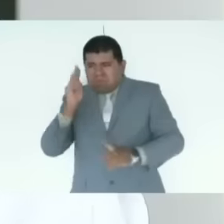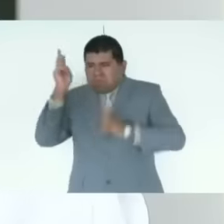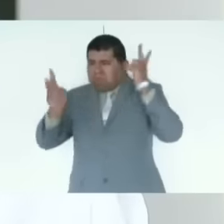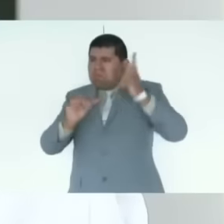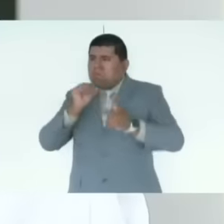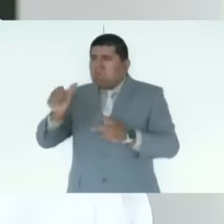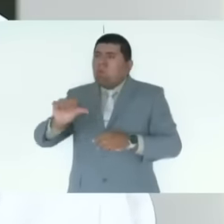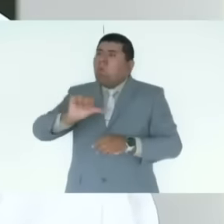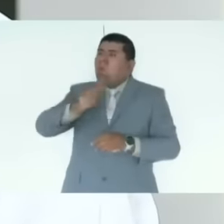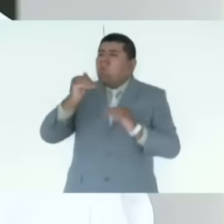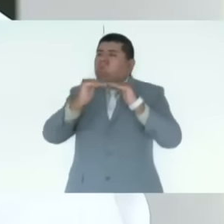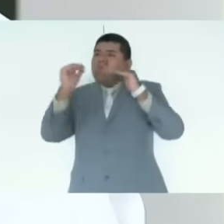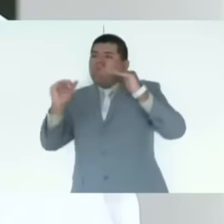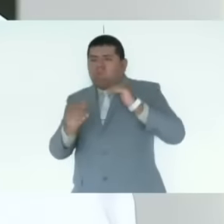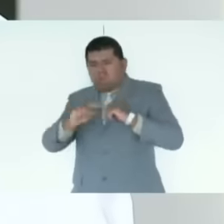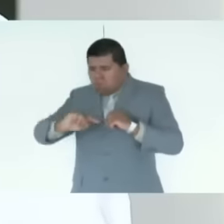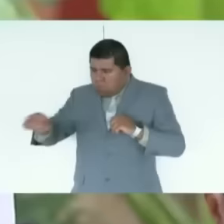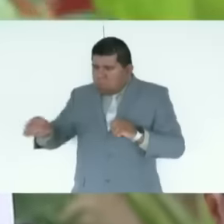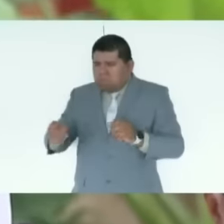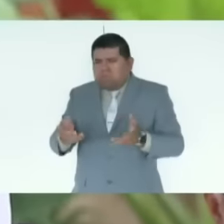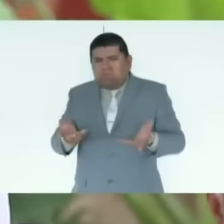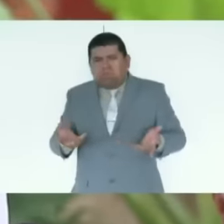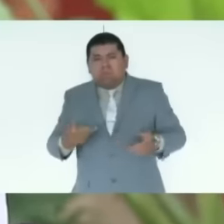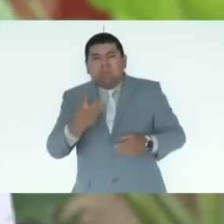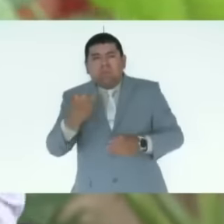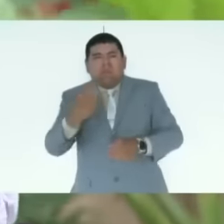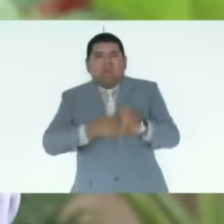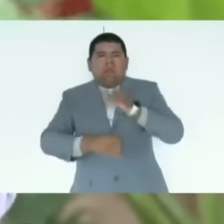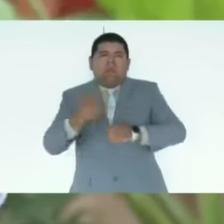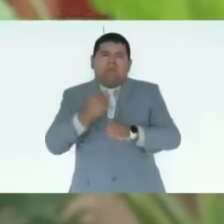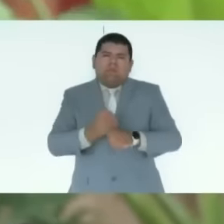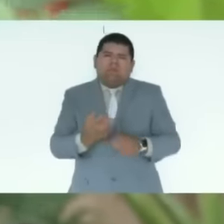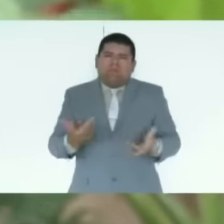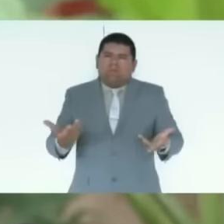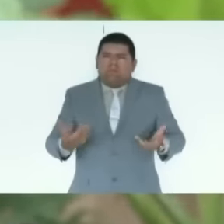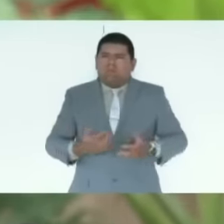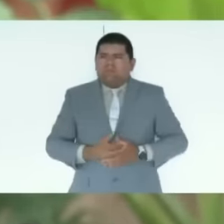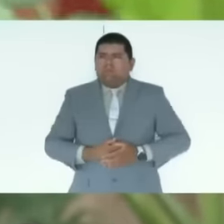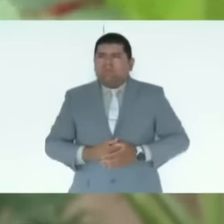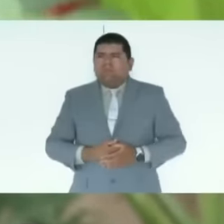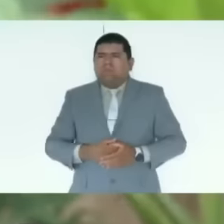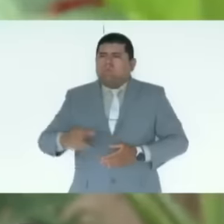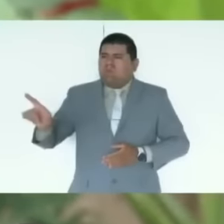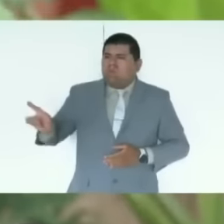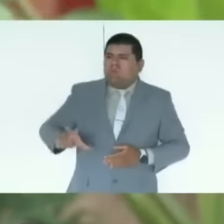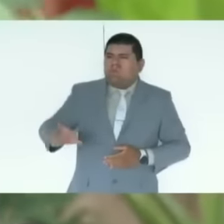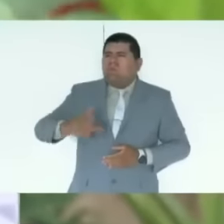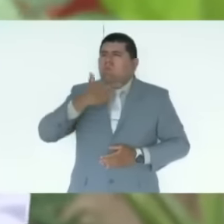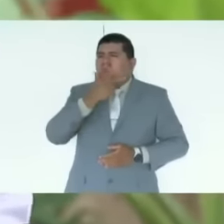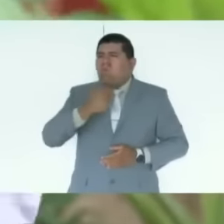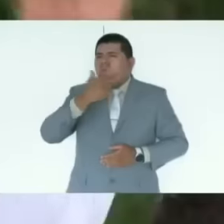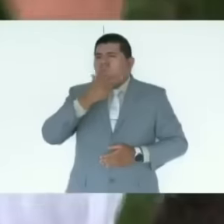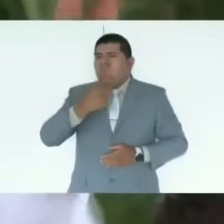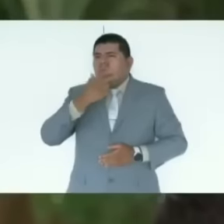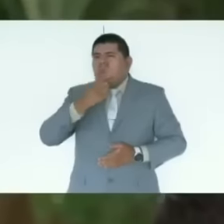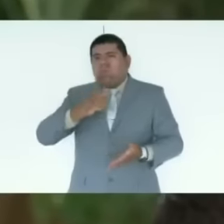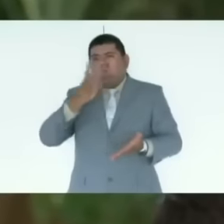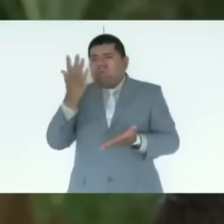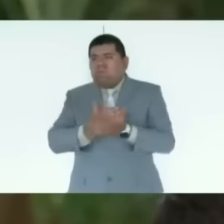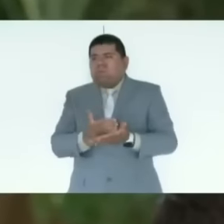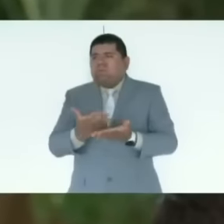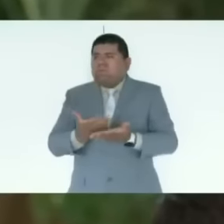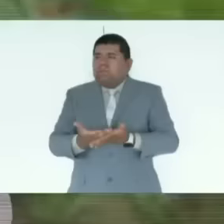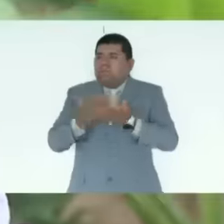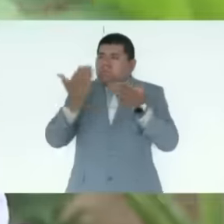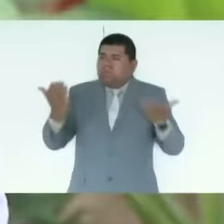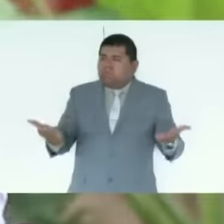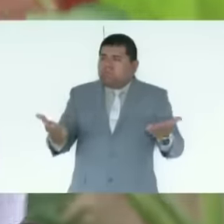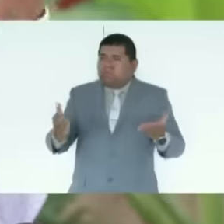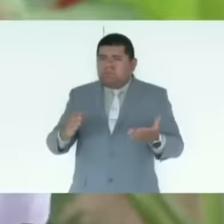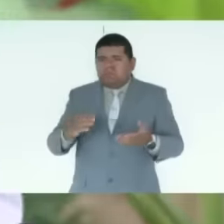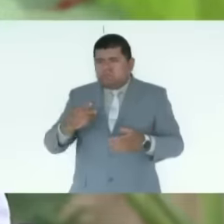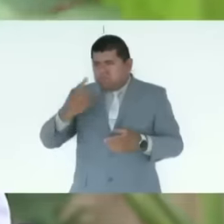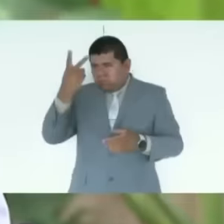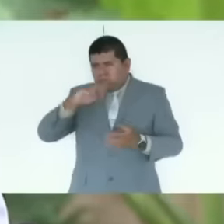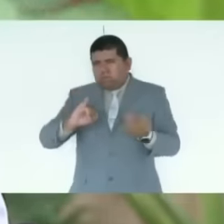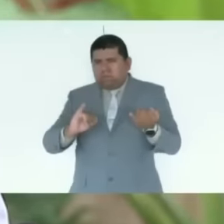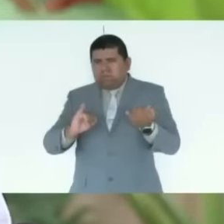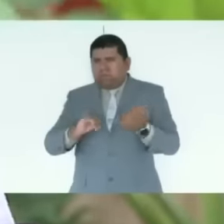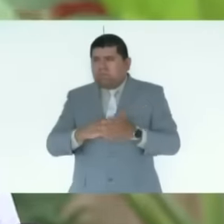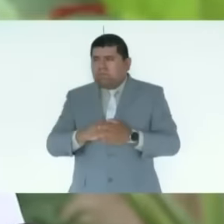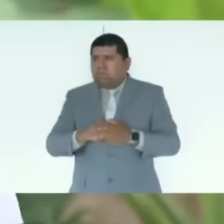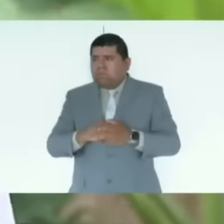Viceroys 300 years a pure man ruler then we achieved our independence among other things